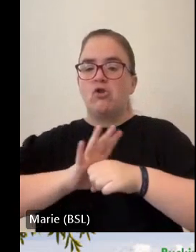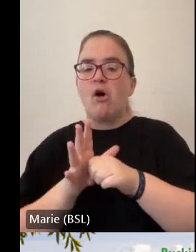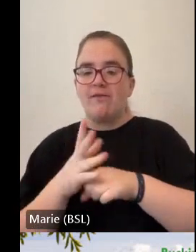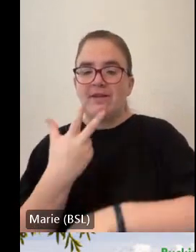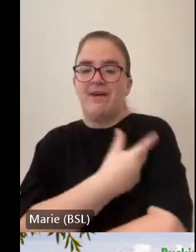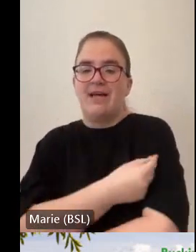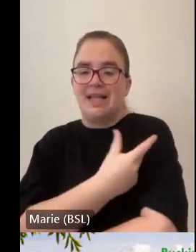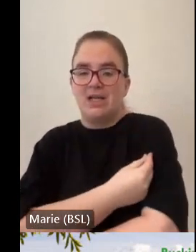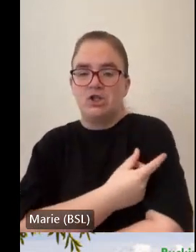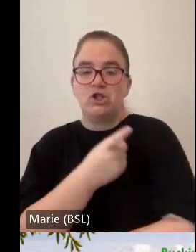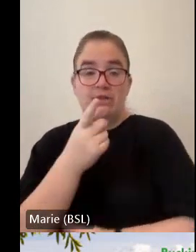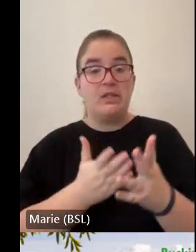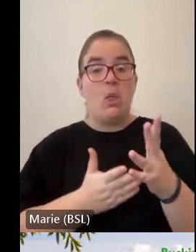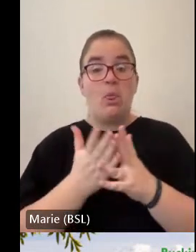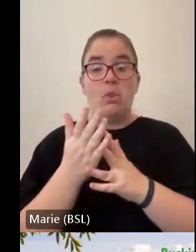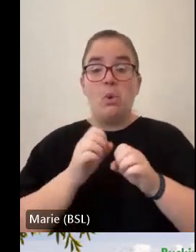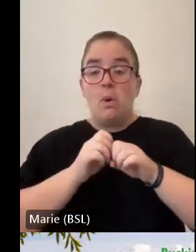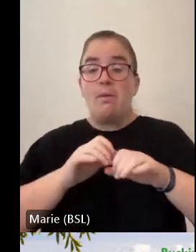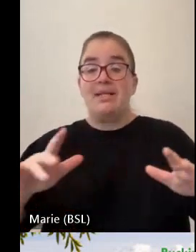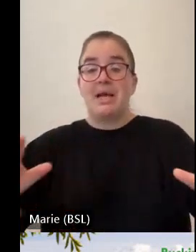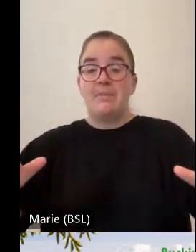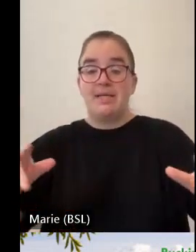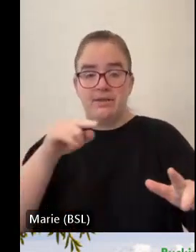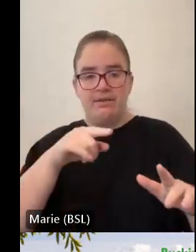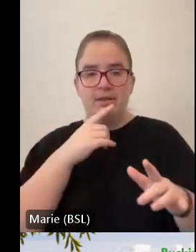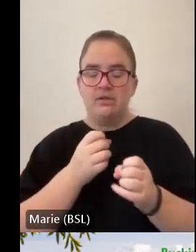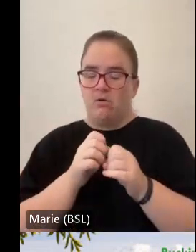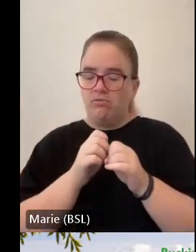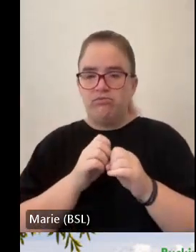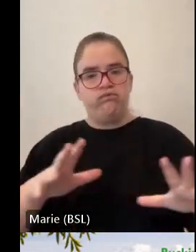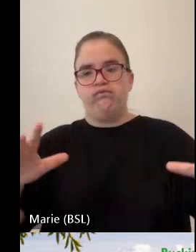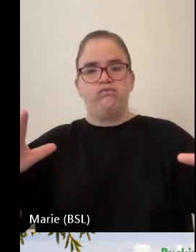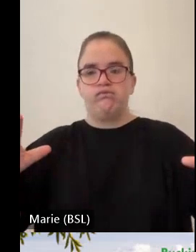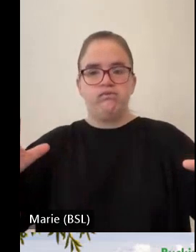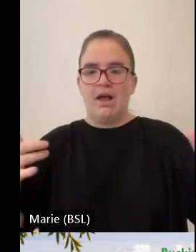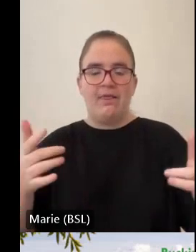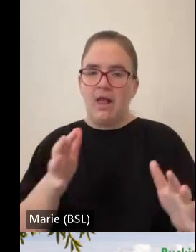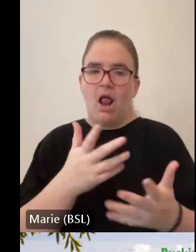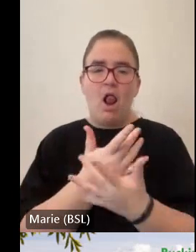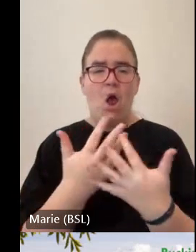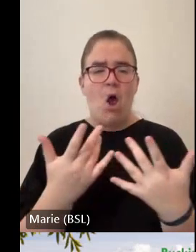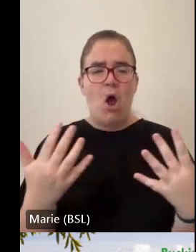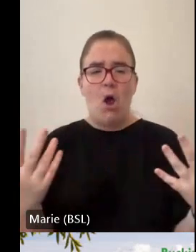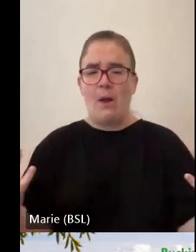obviously during the pandemic, also rife and there's a whole load of them out there as well.